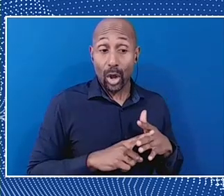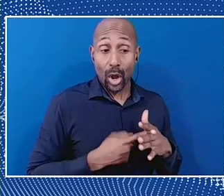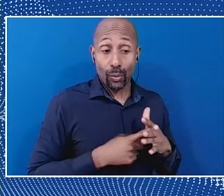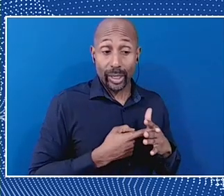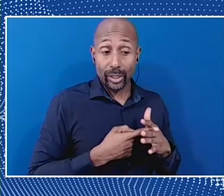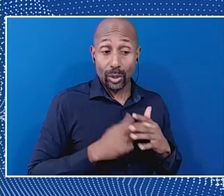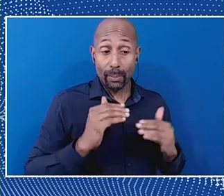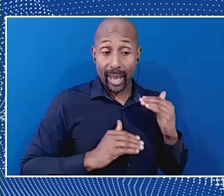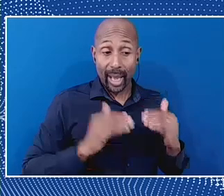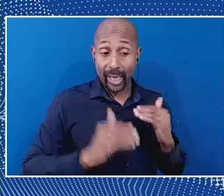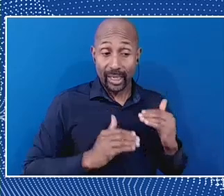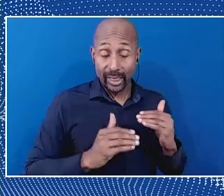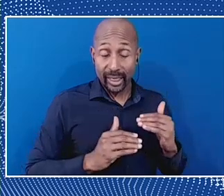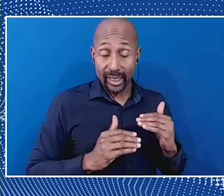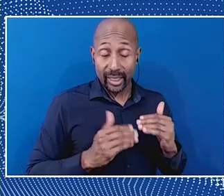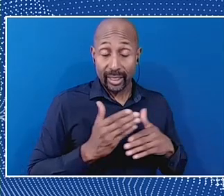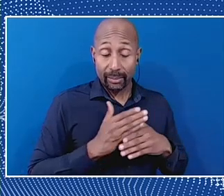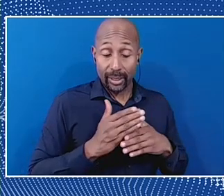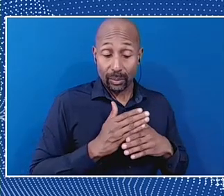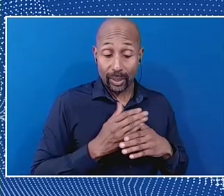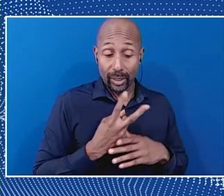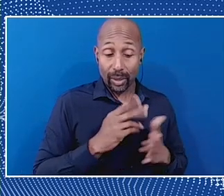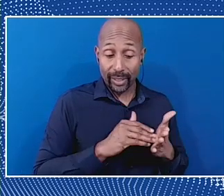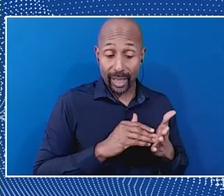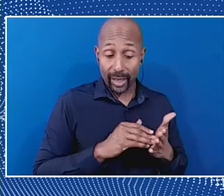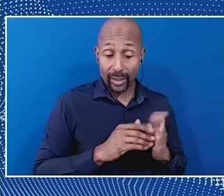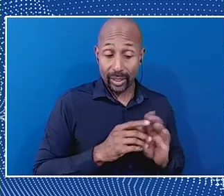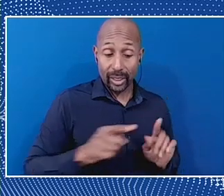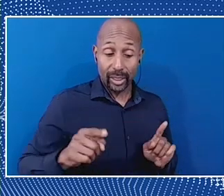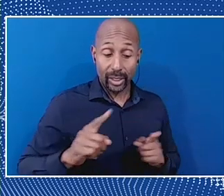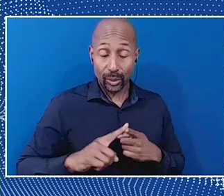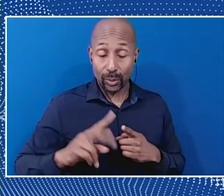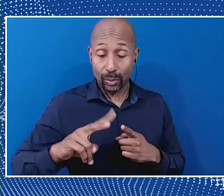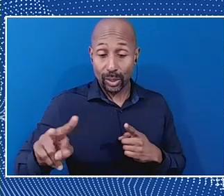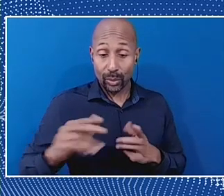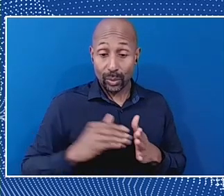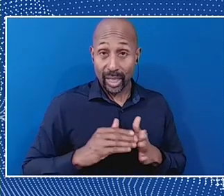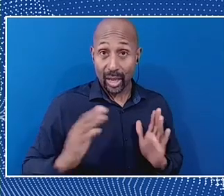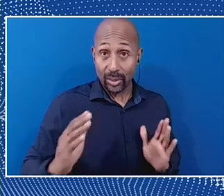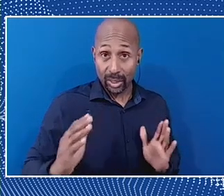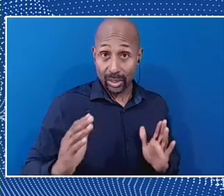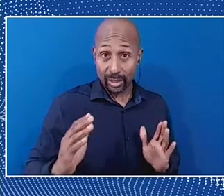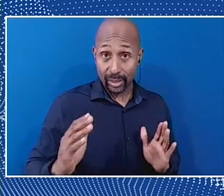between $12,000 and $22,000 and are on the